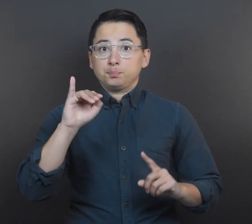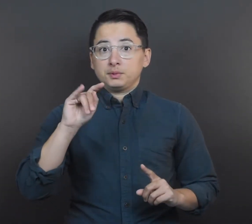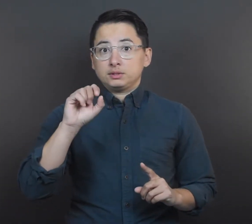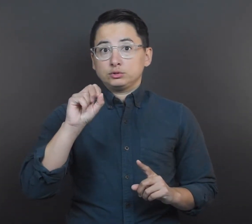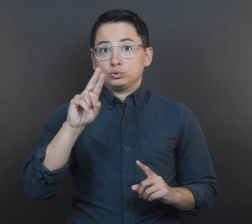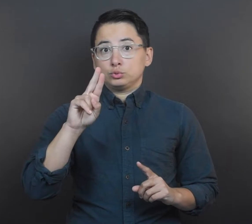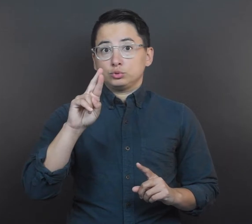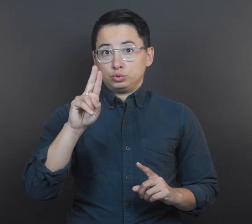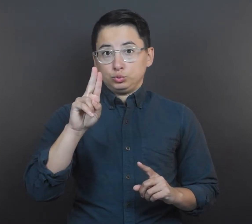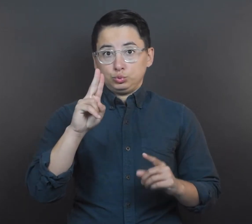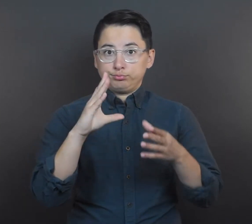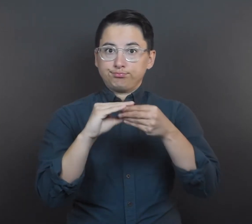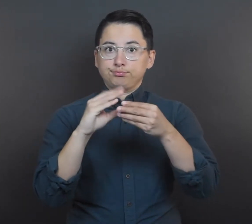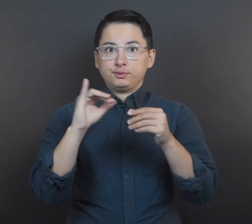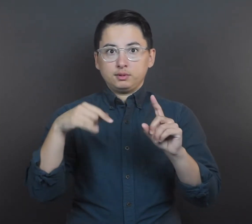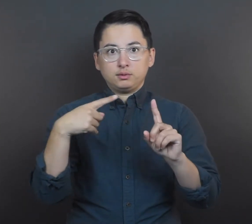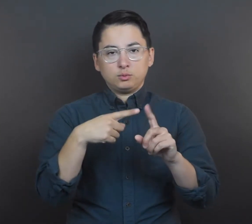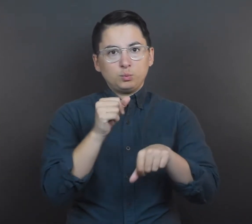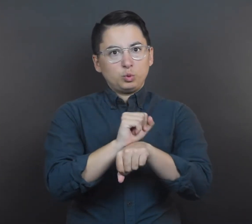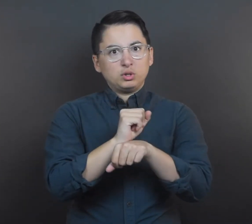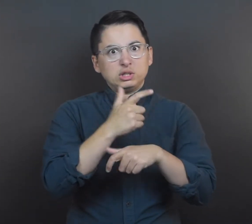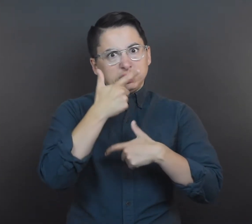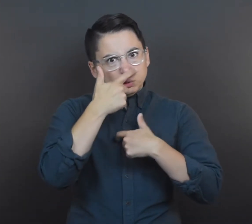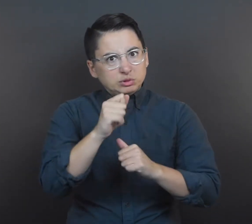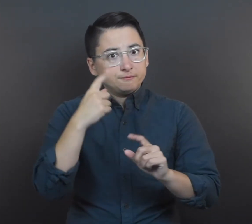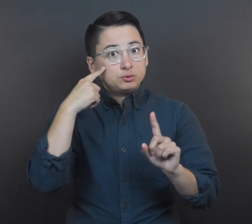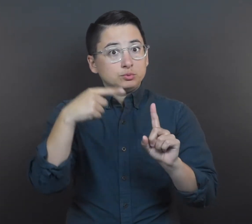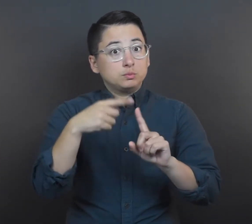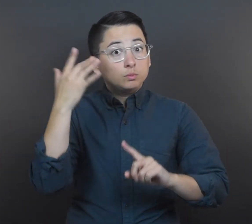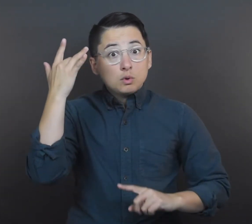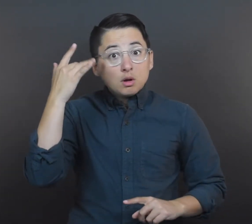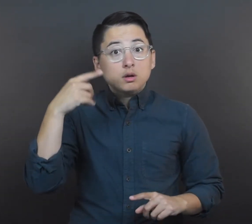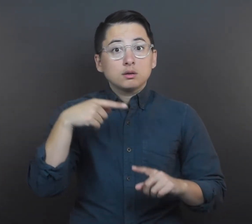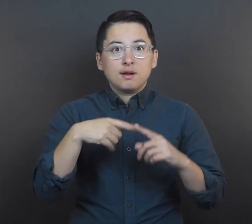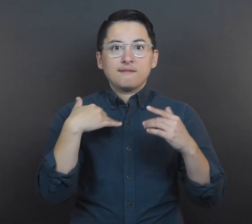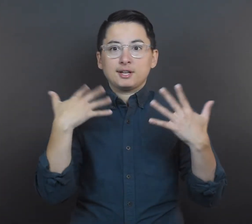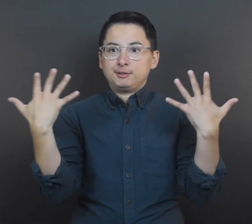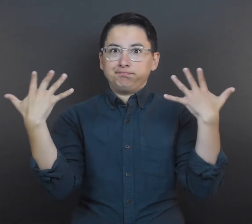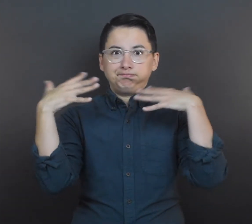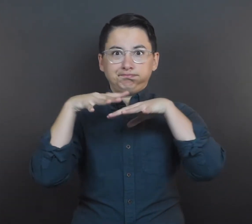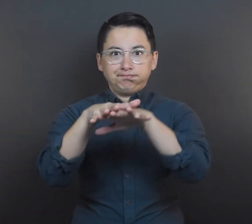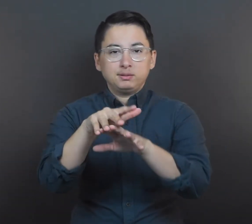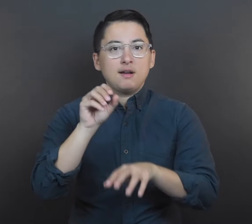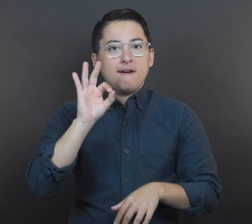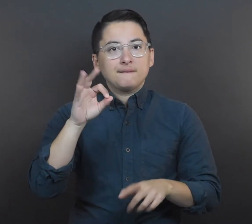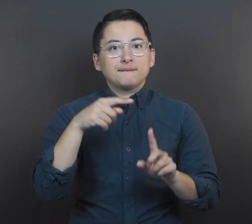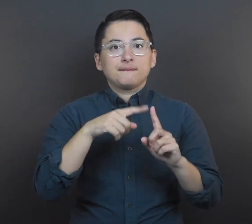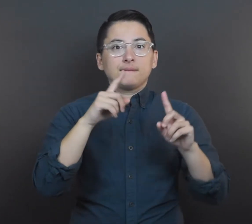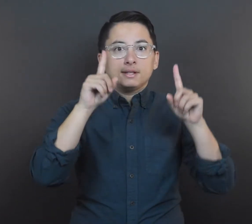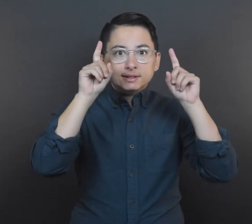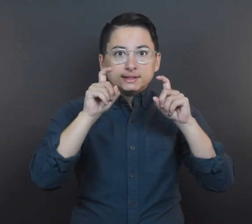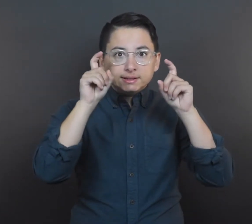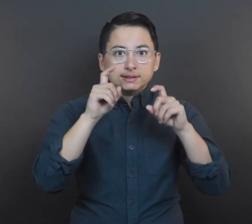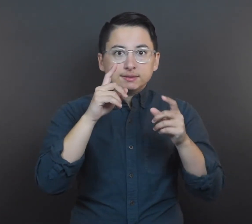The work “was really interesting, because it was sort of at the intersection of epidemiology,